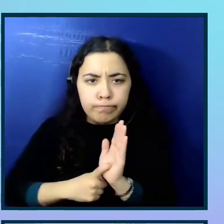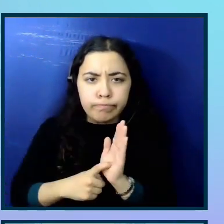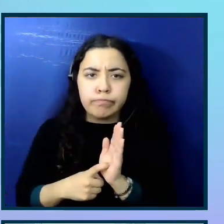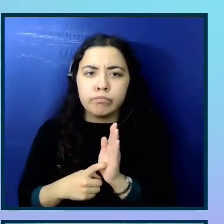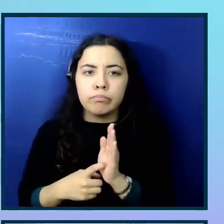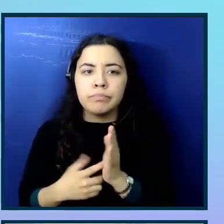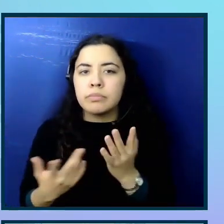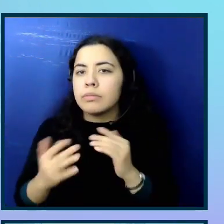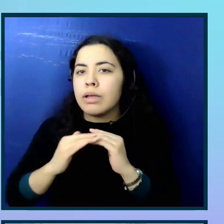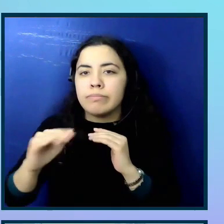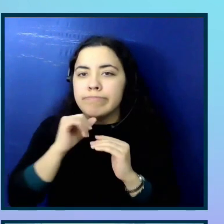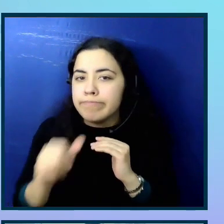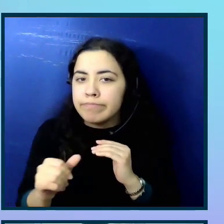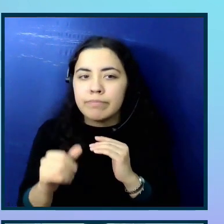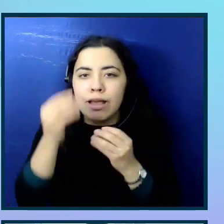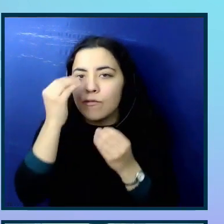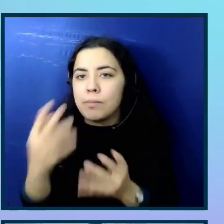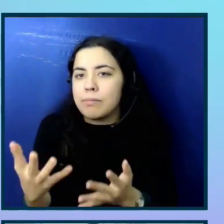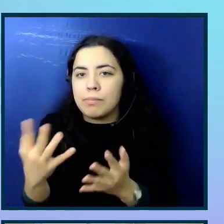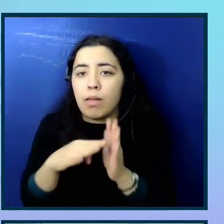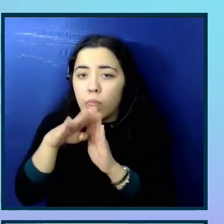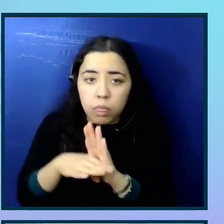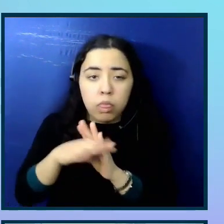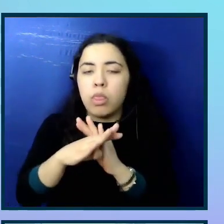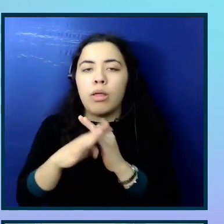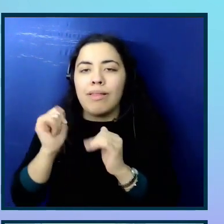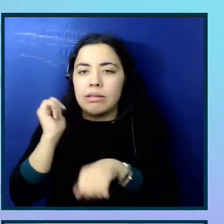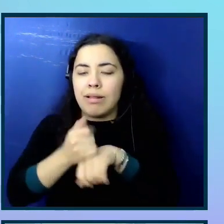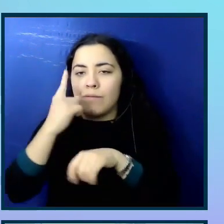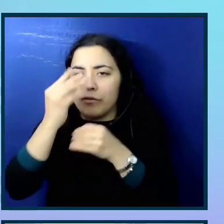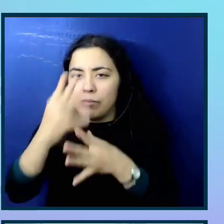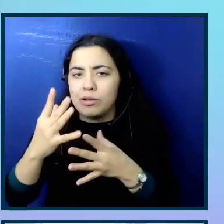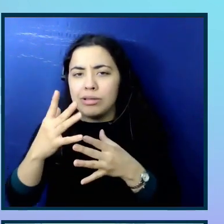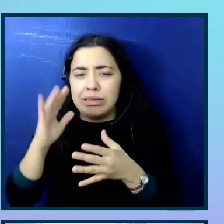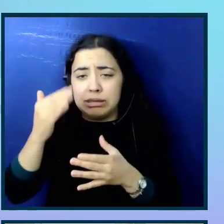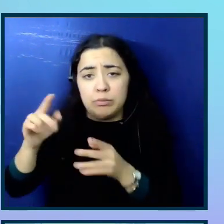inconsistent information architecture, and they reported having difficulty